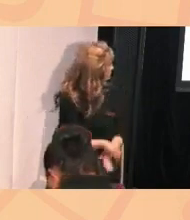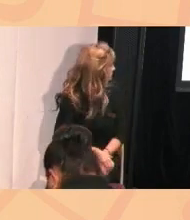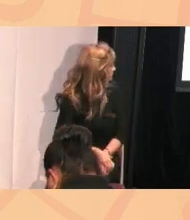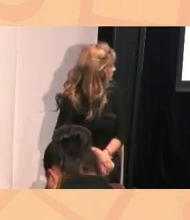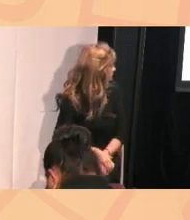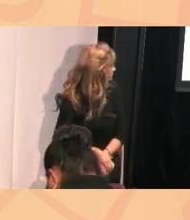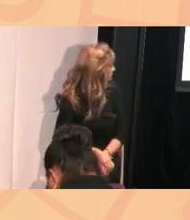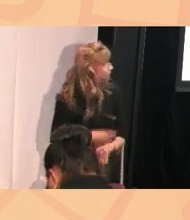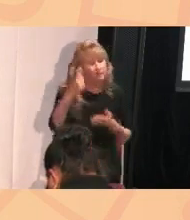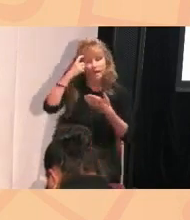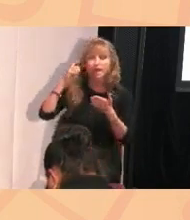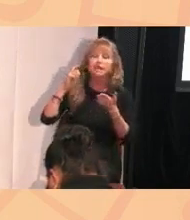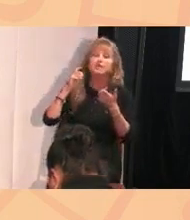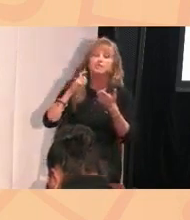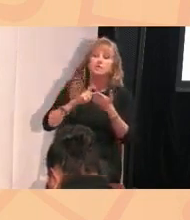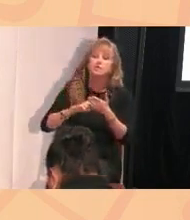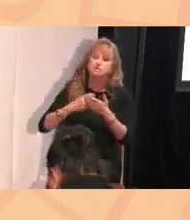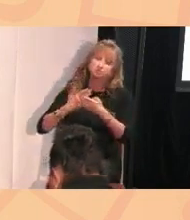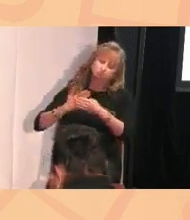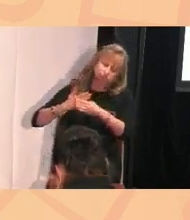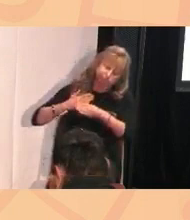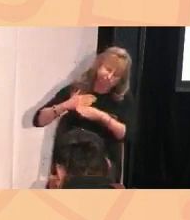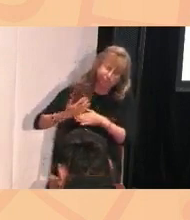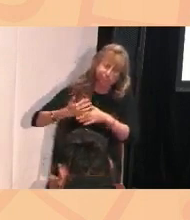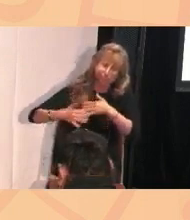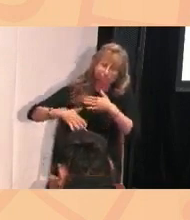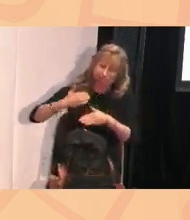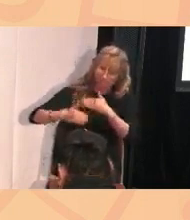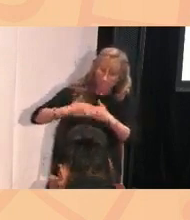the piece from our leader, Franchesca Cubillo,